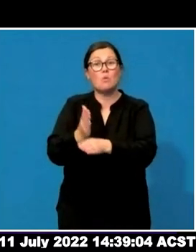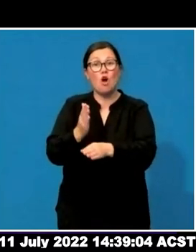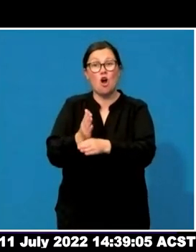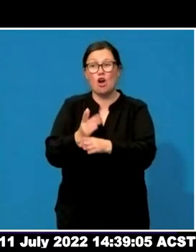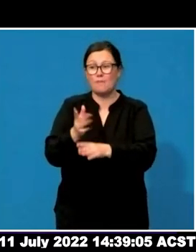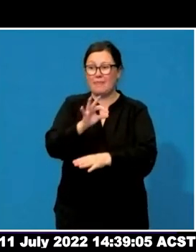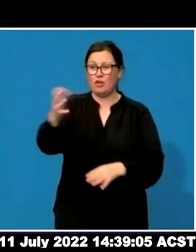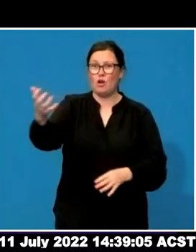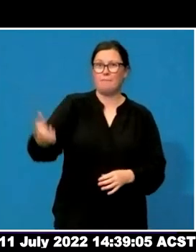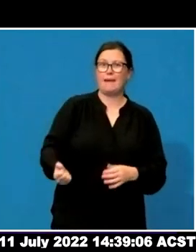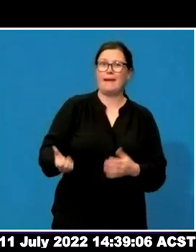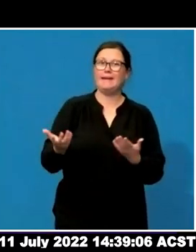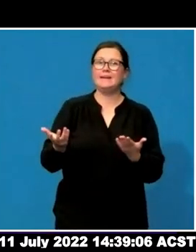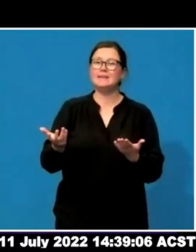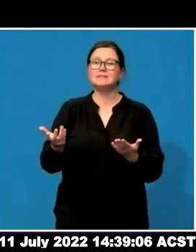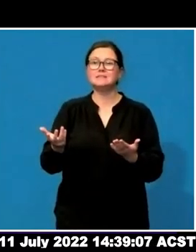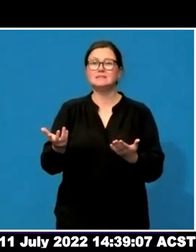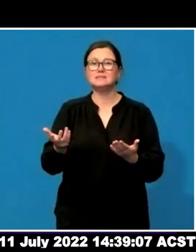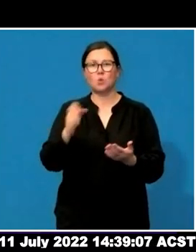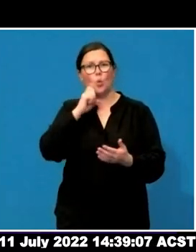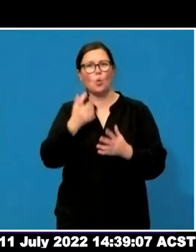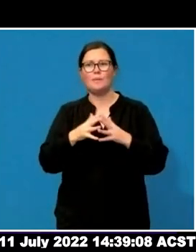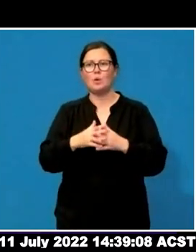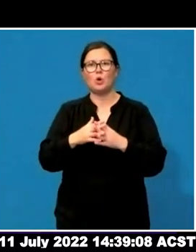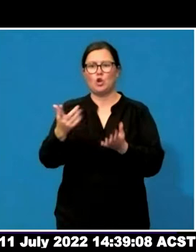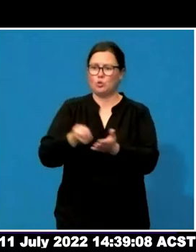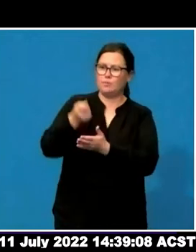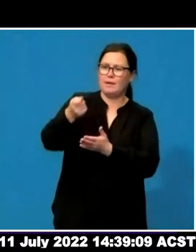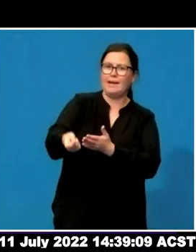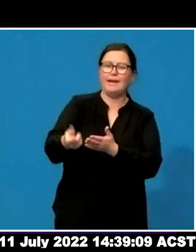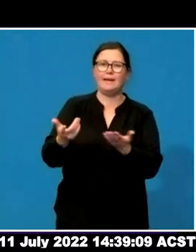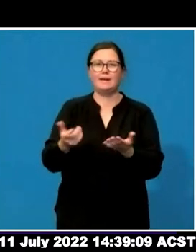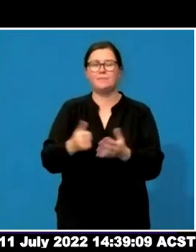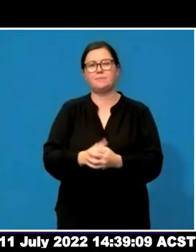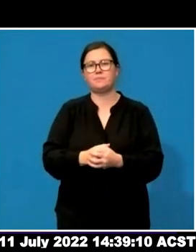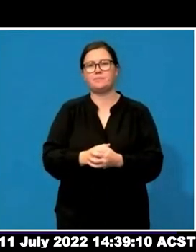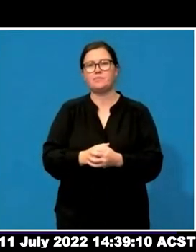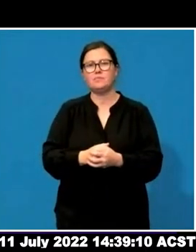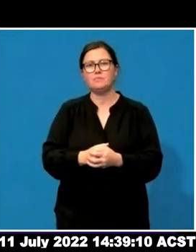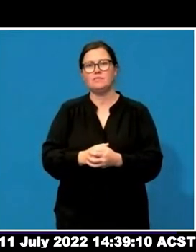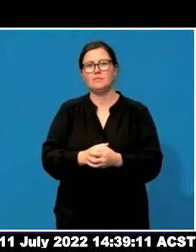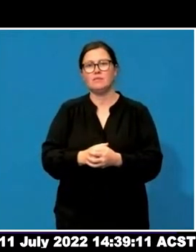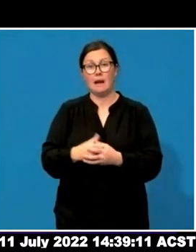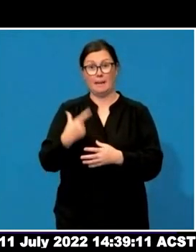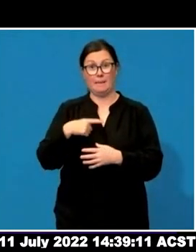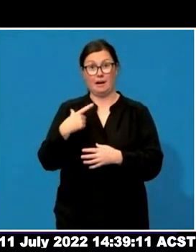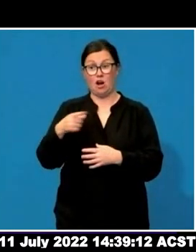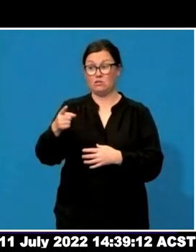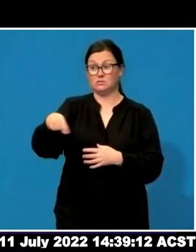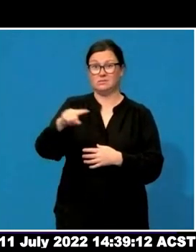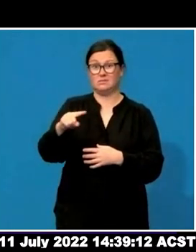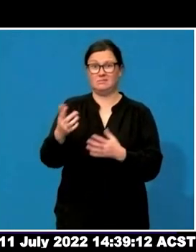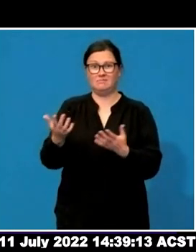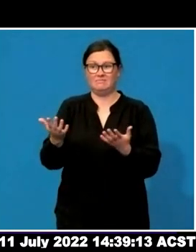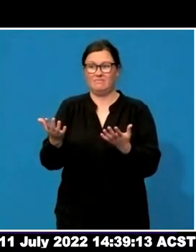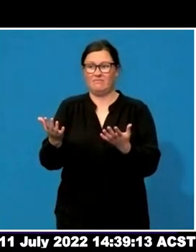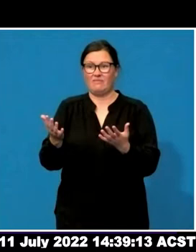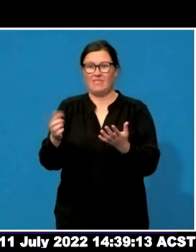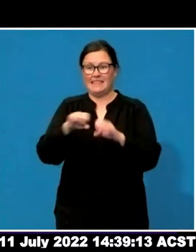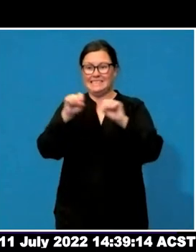unpaid. And for that reason, it's leading to a greater level of disadvantage and poverty